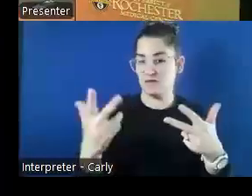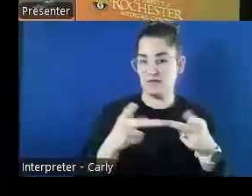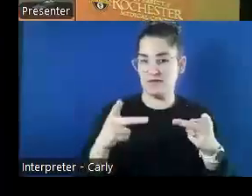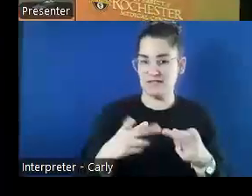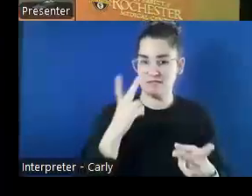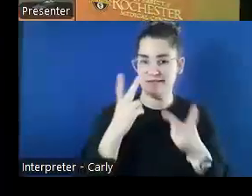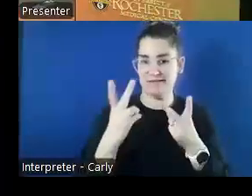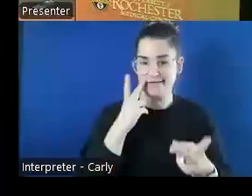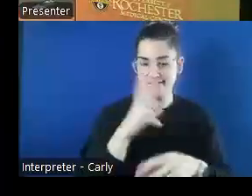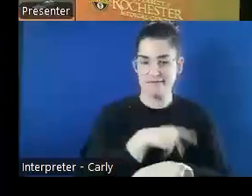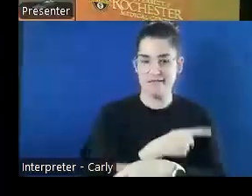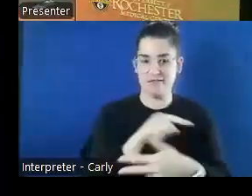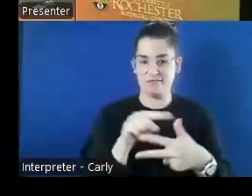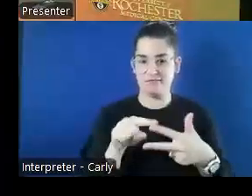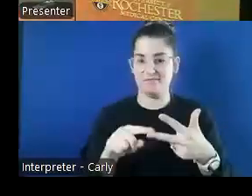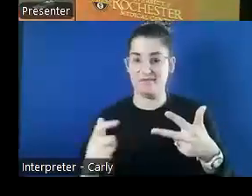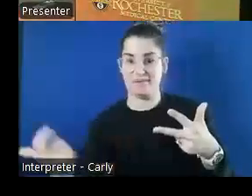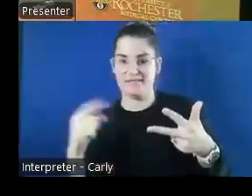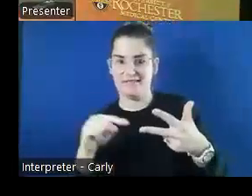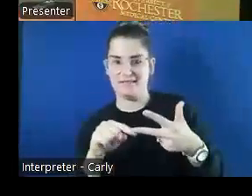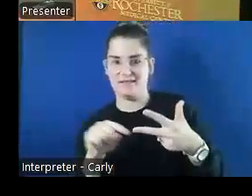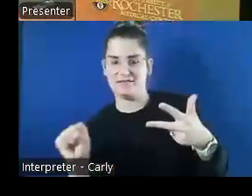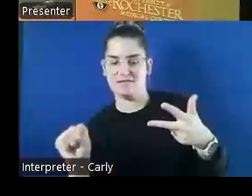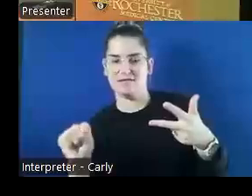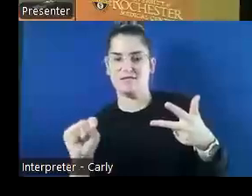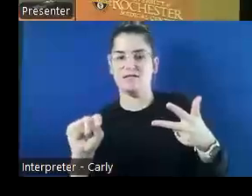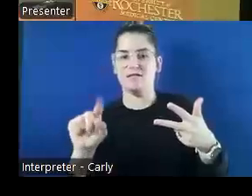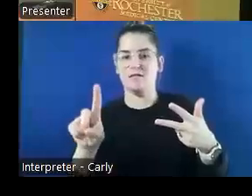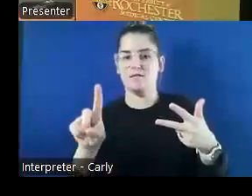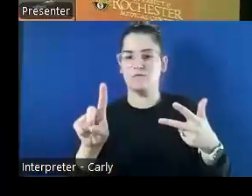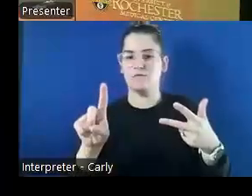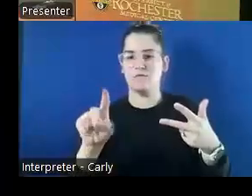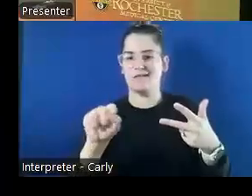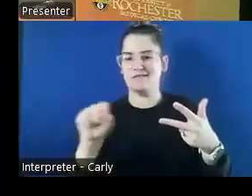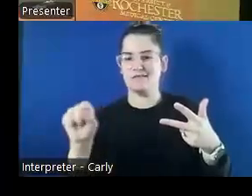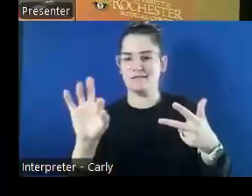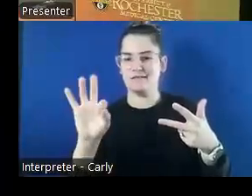largest picture there just because we're starting with that is unit 19 200 the medy unit we have 20